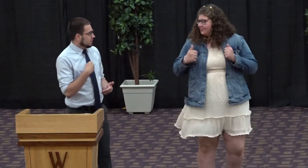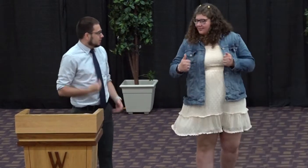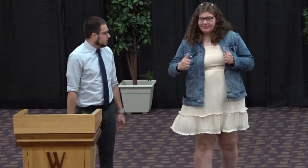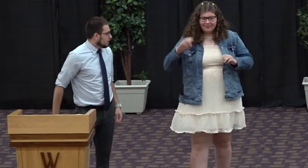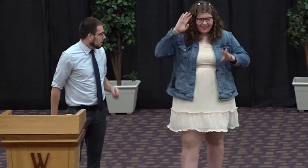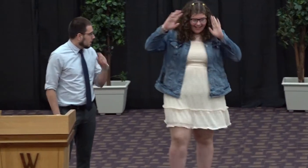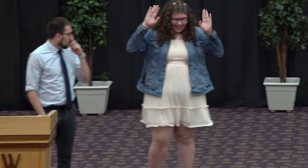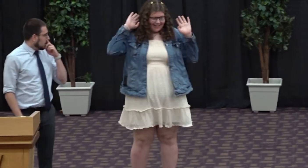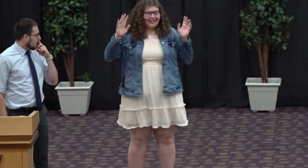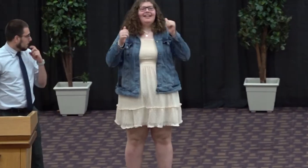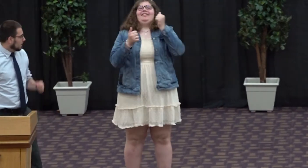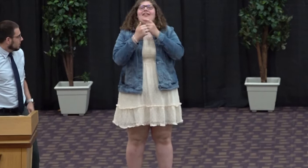If you want to introduce all of the members.